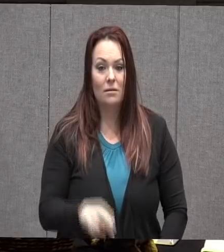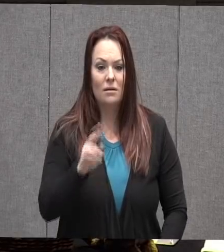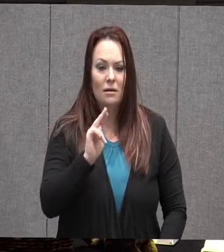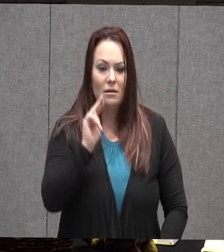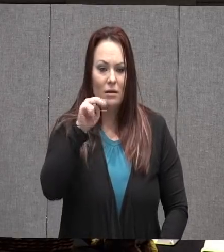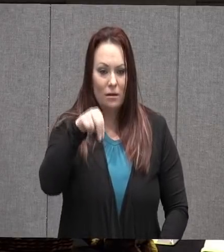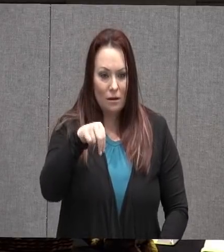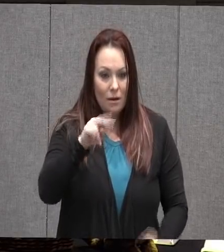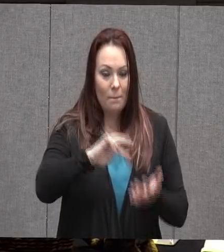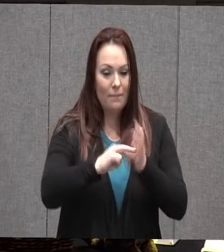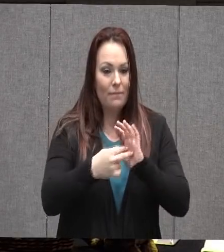Un is n, duh, d.